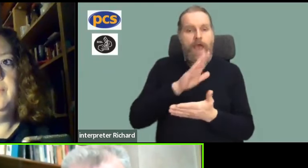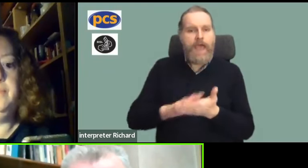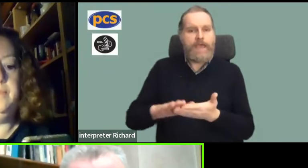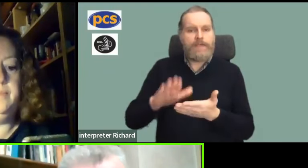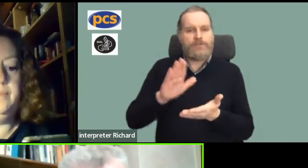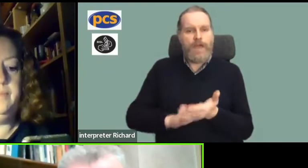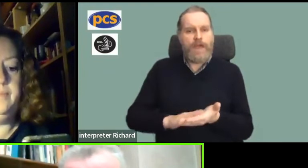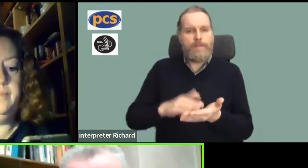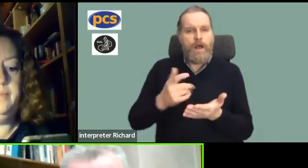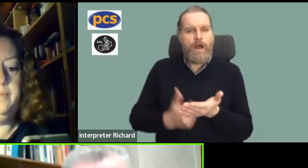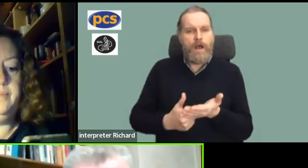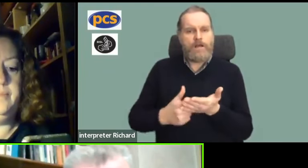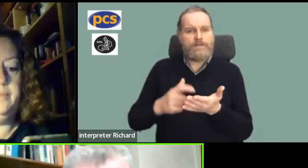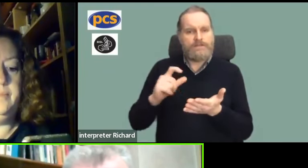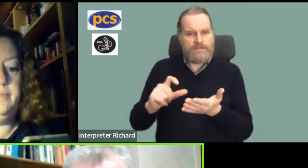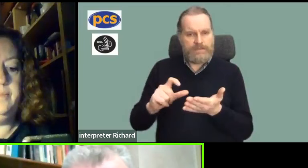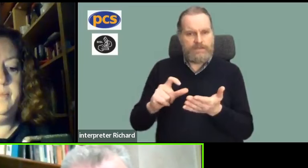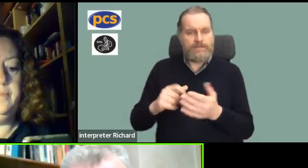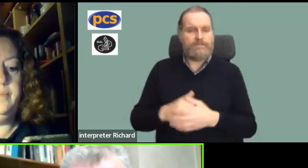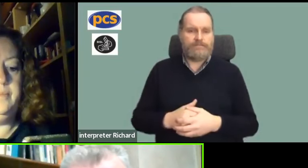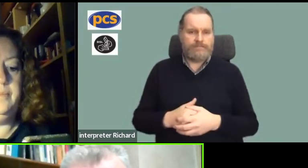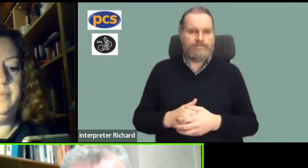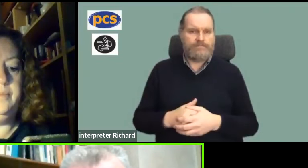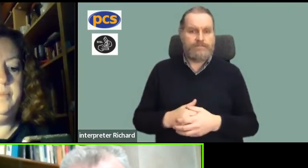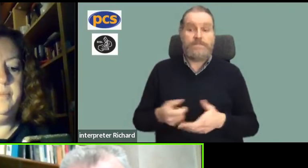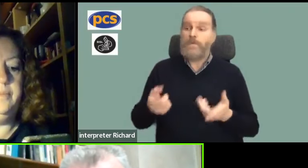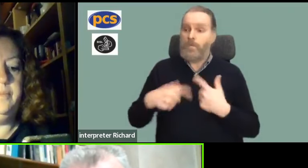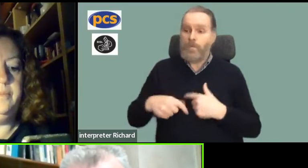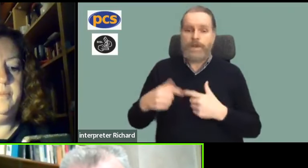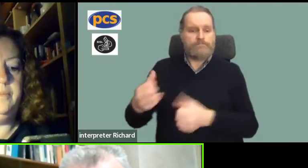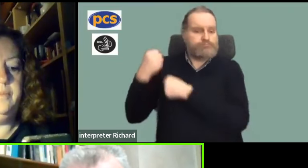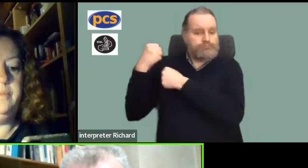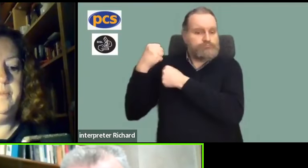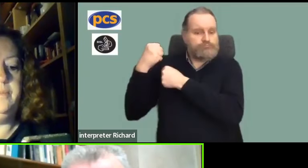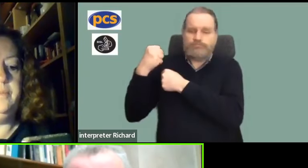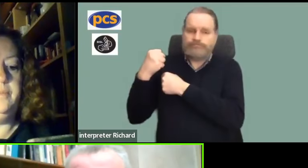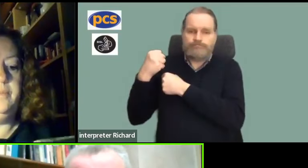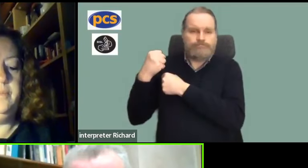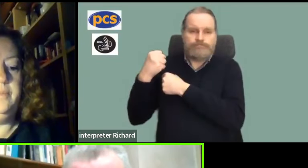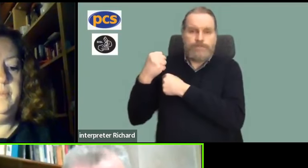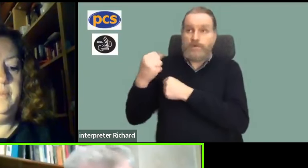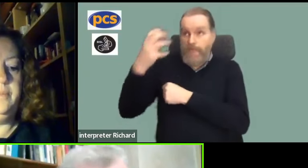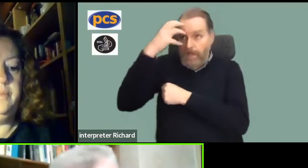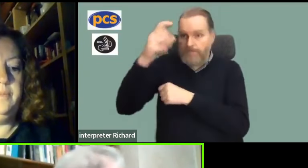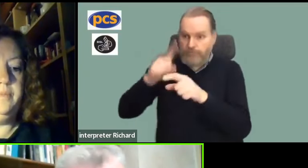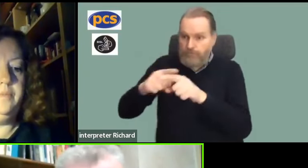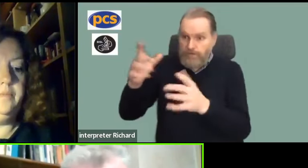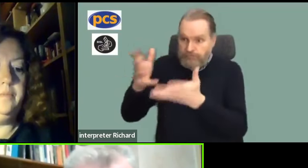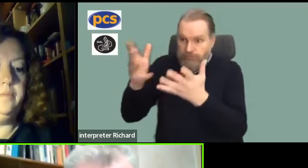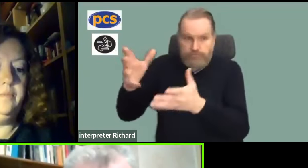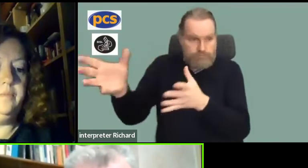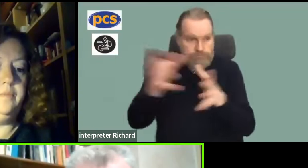Hmrc re. or whether we need a specific balance that would that would allow us to have the authority to to bring those to bring those members out on